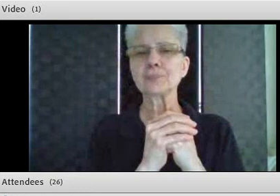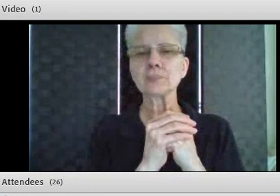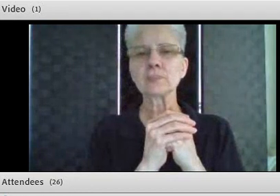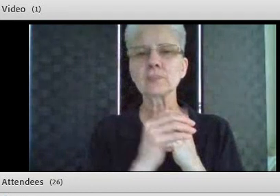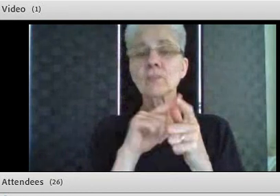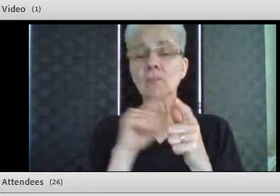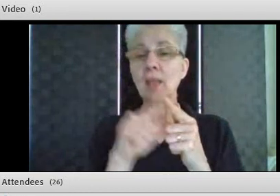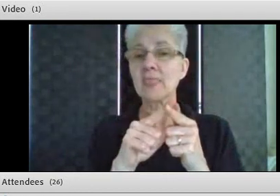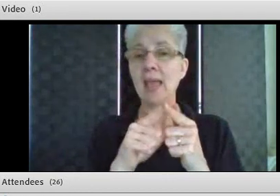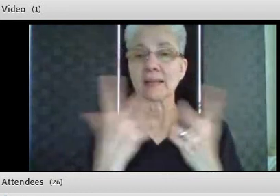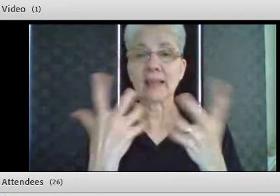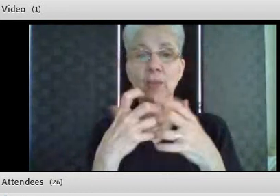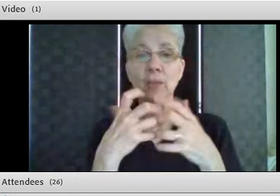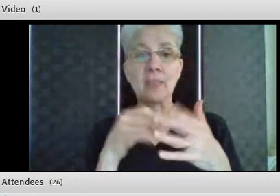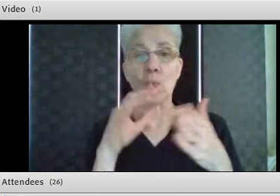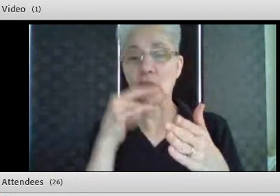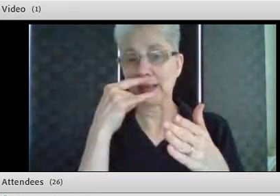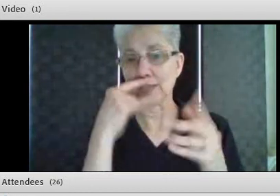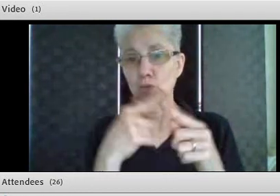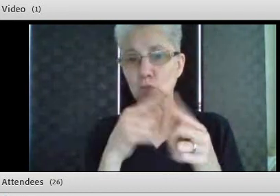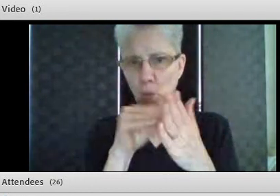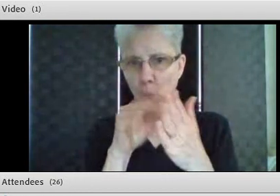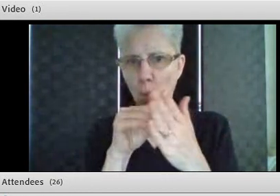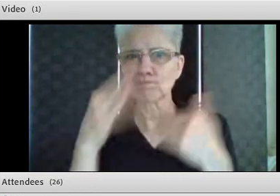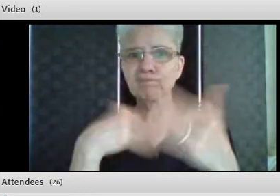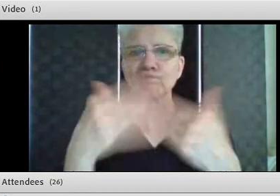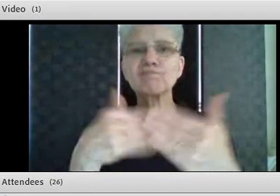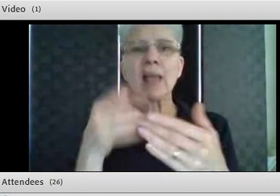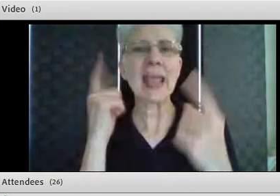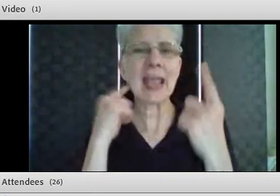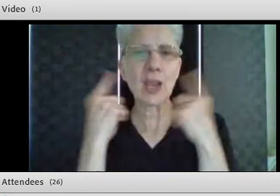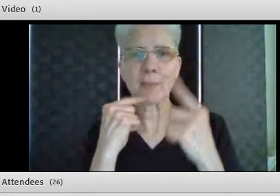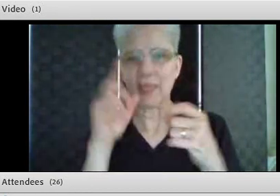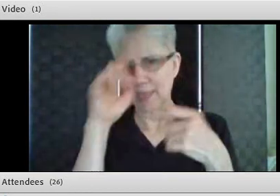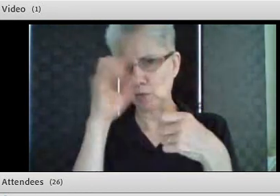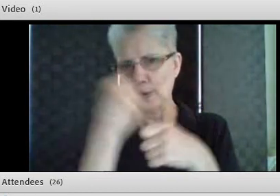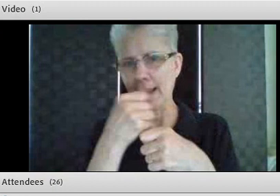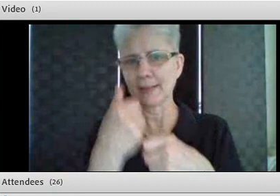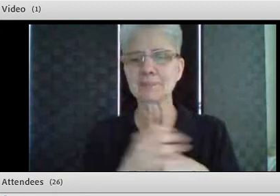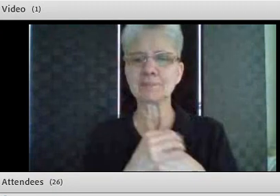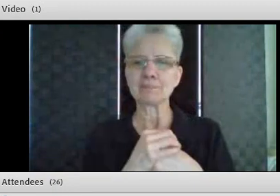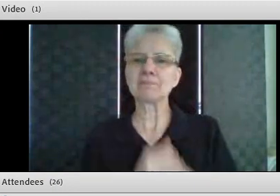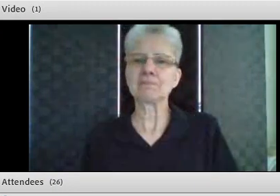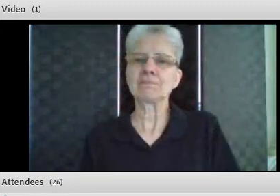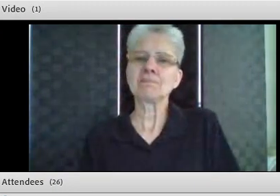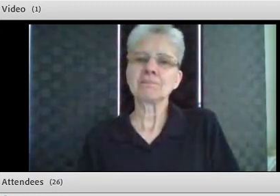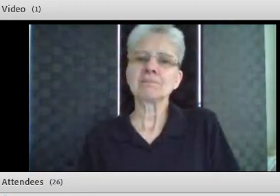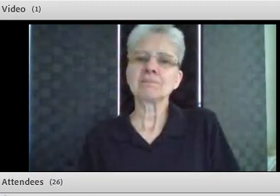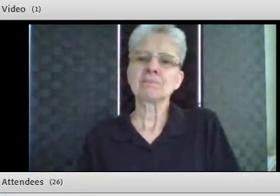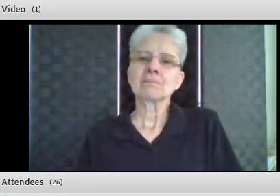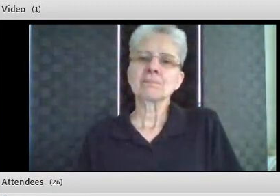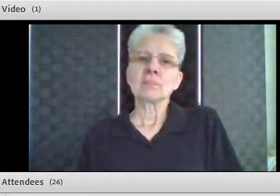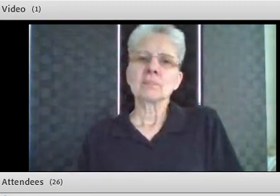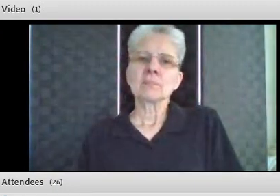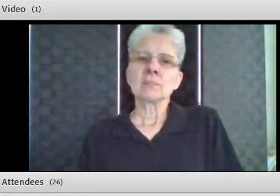you can layer this according to your ability level, and it's an immediate way for the kids to get in